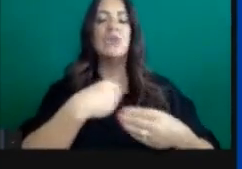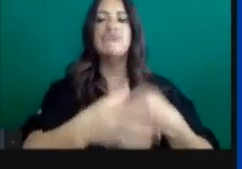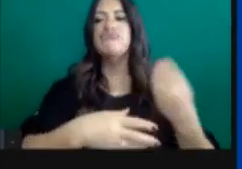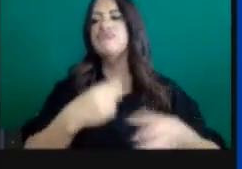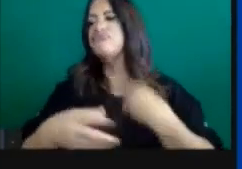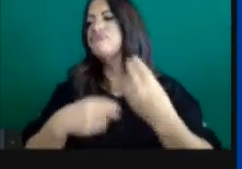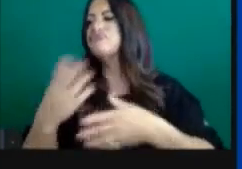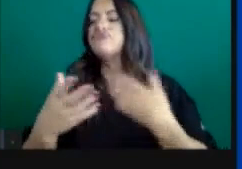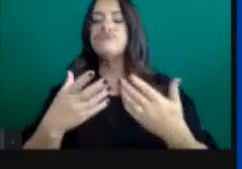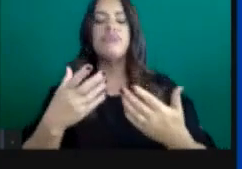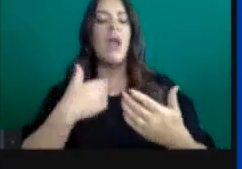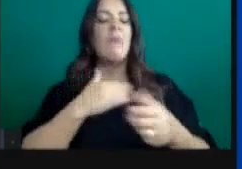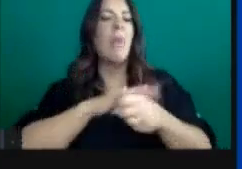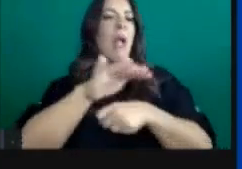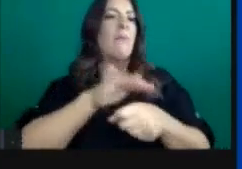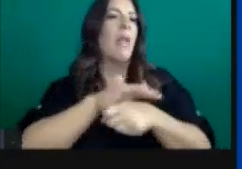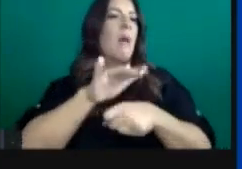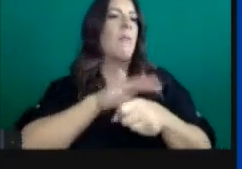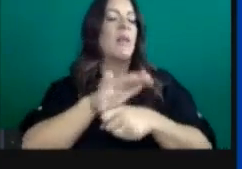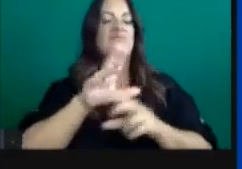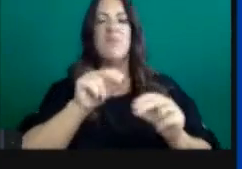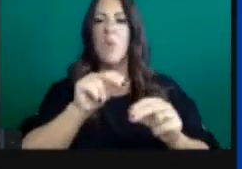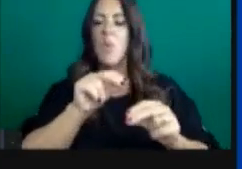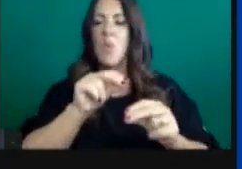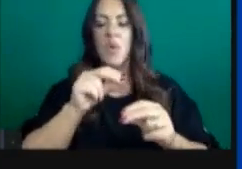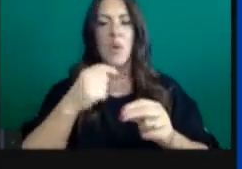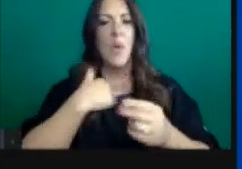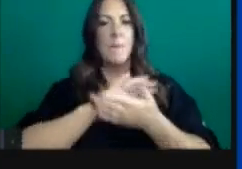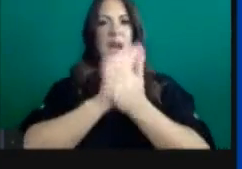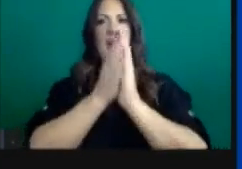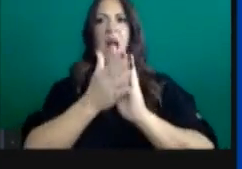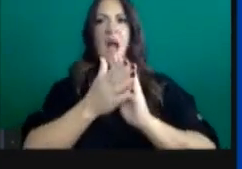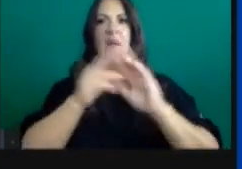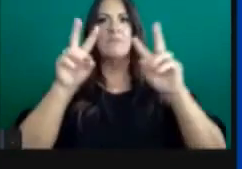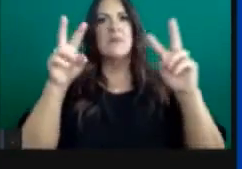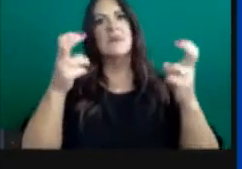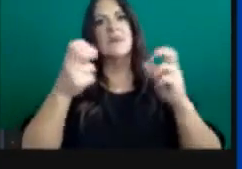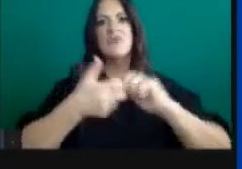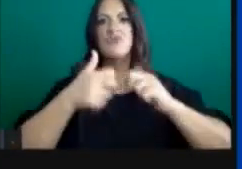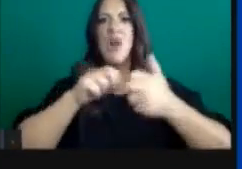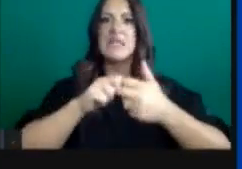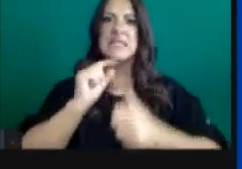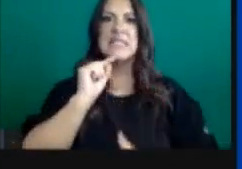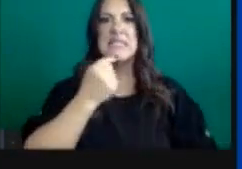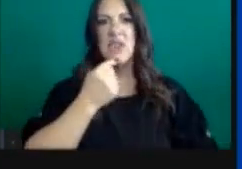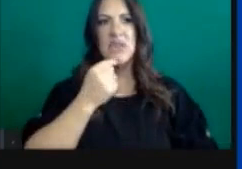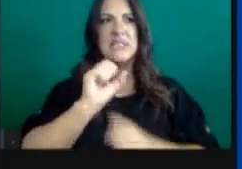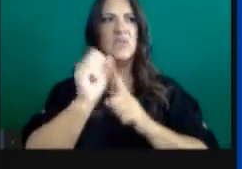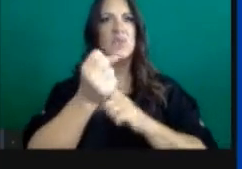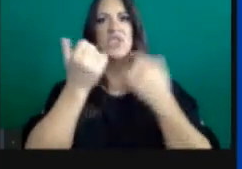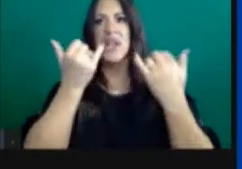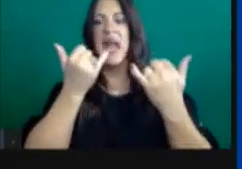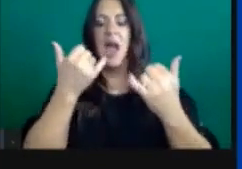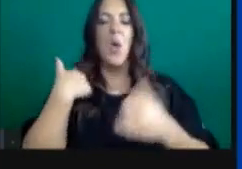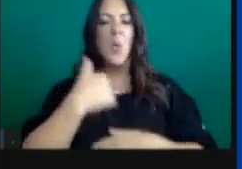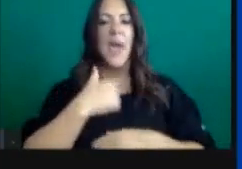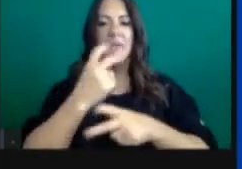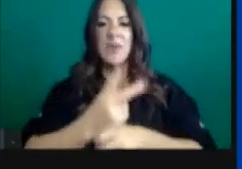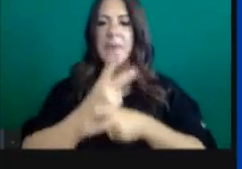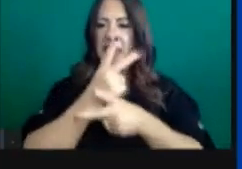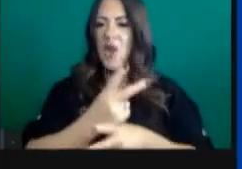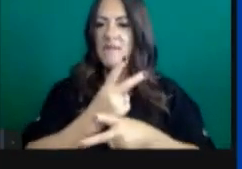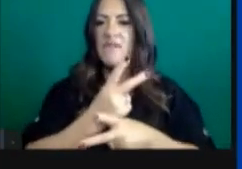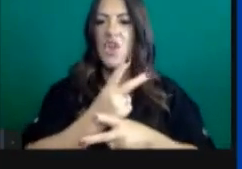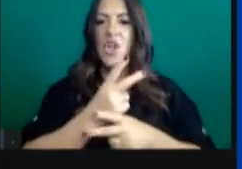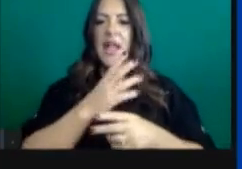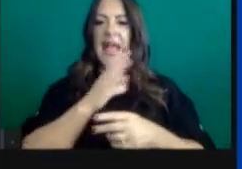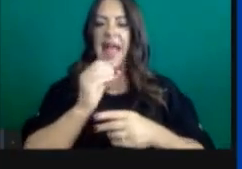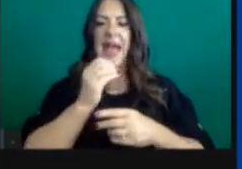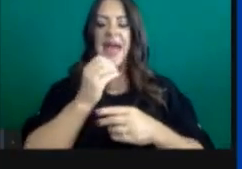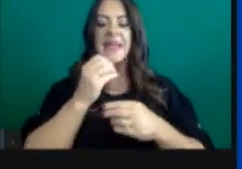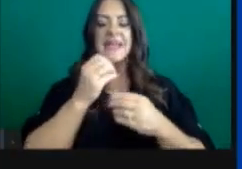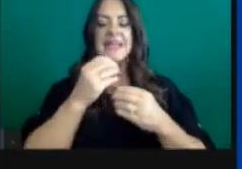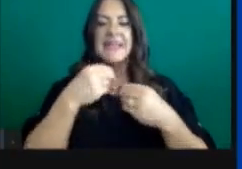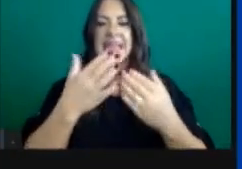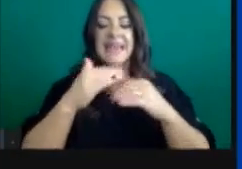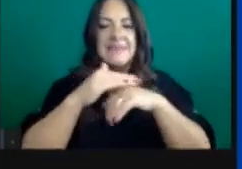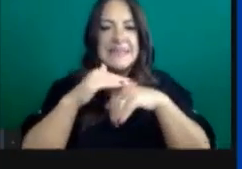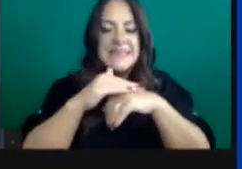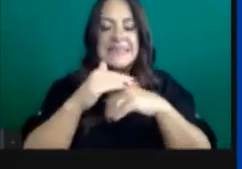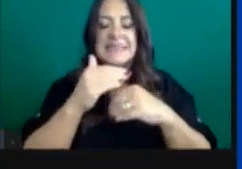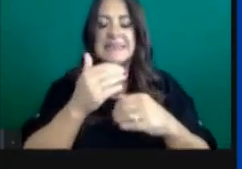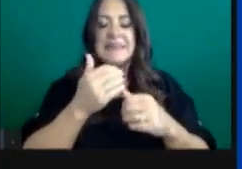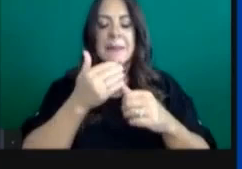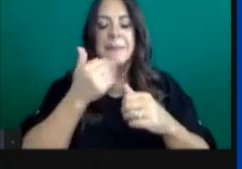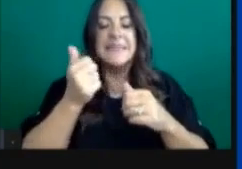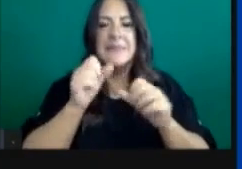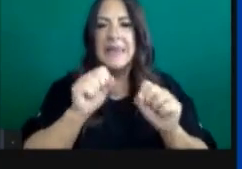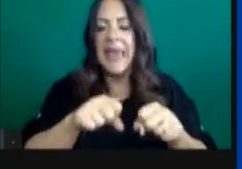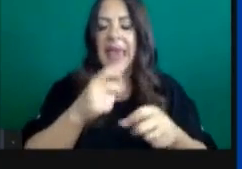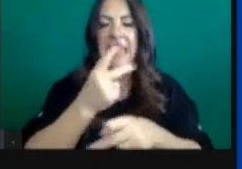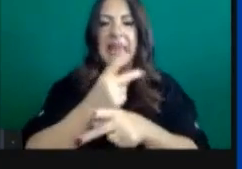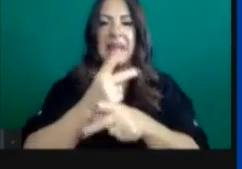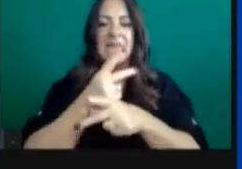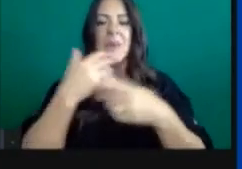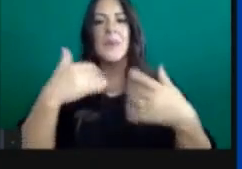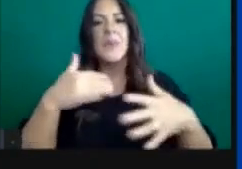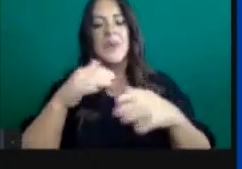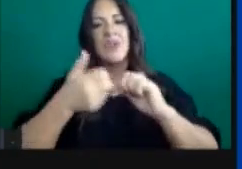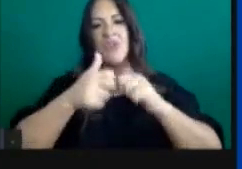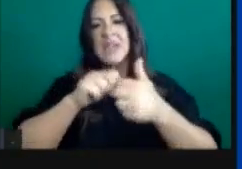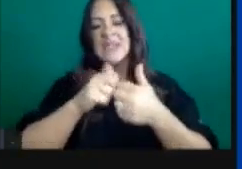RATION YOUR STOCK, THERE MIGHT BE SITUATIONS WHERE STAFF ARE STRETCHED THIN AND NOT EVERY PATIENT GETS THE SAME LEVEL OF ATTENTION THAT WE WOULD HOPE THEY WOULD IN A CONTINGENCY CARE